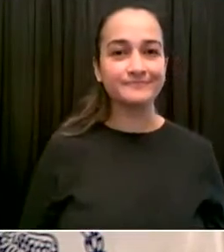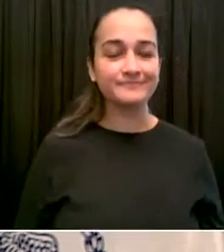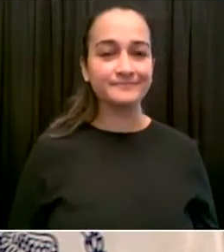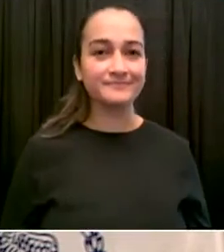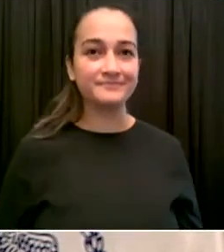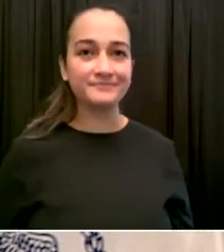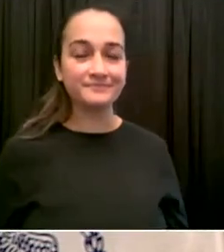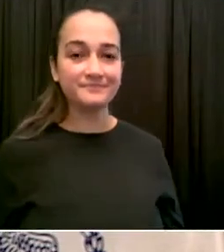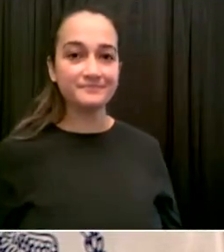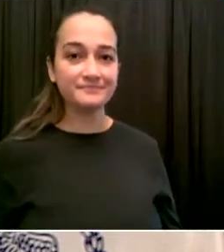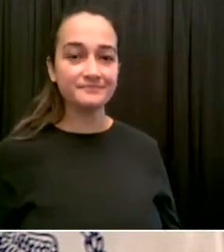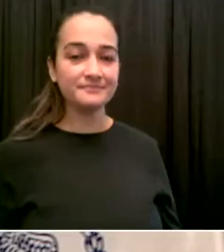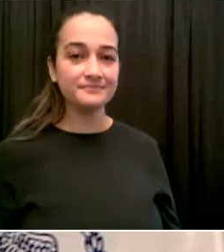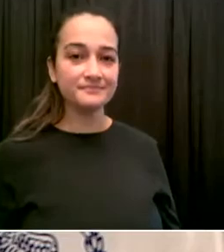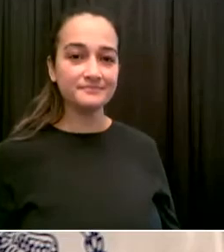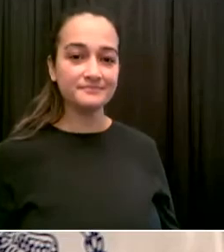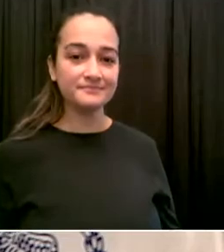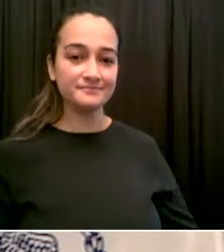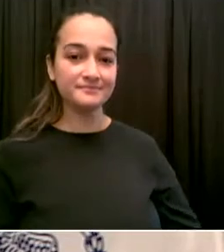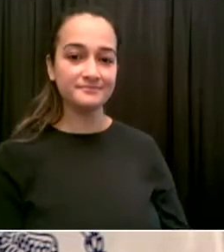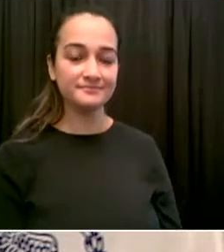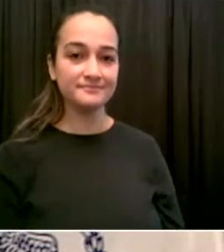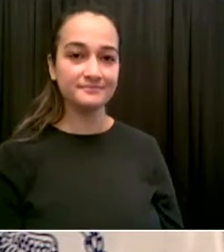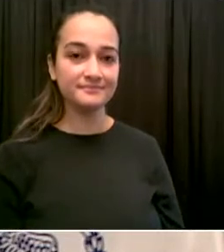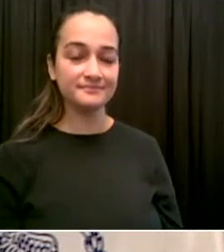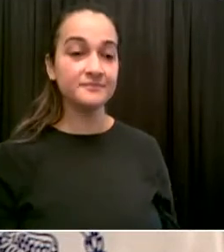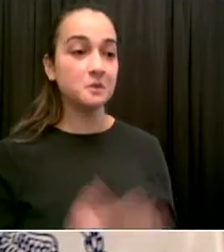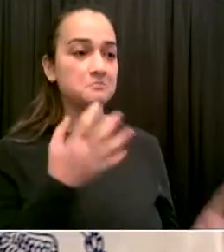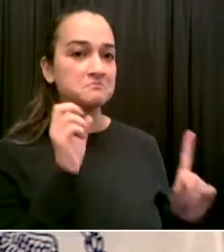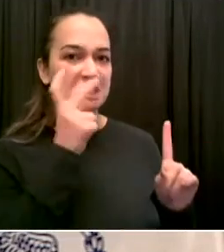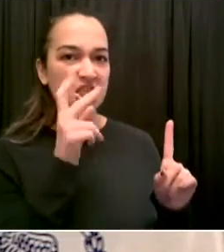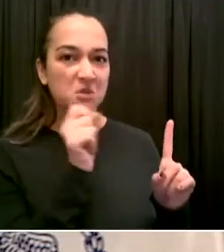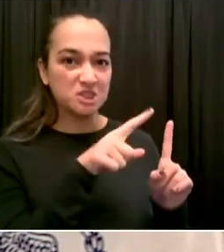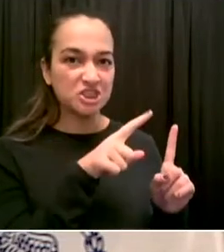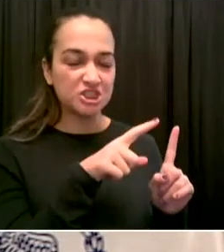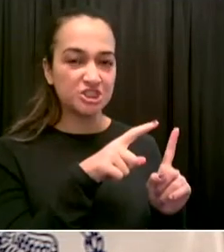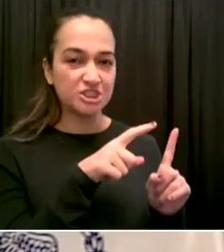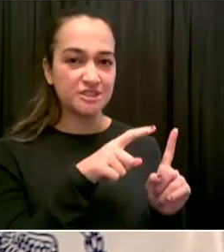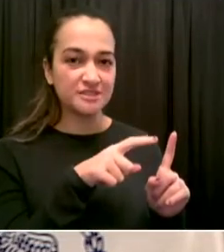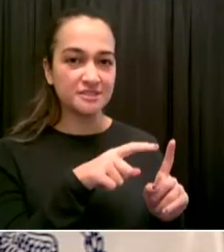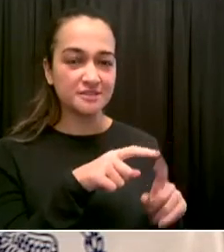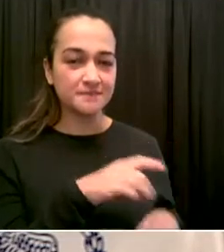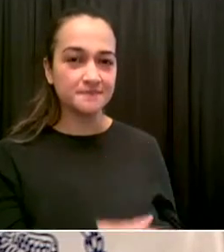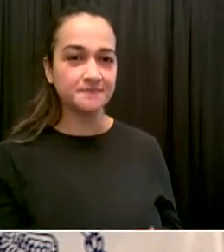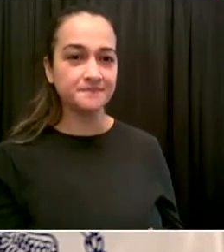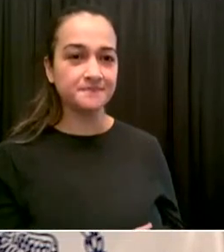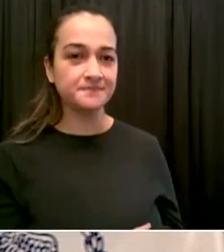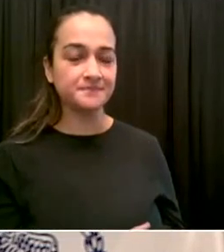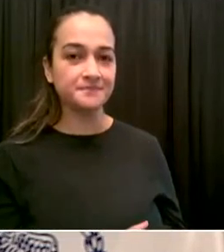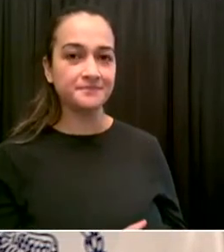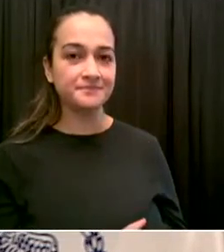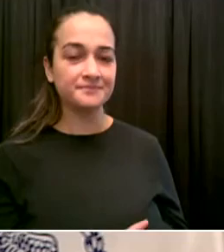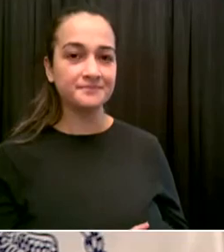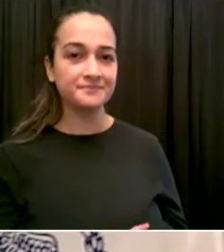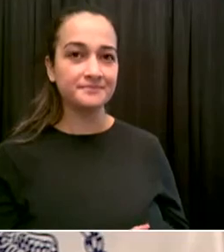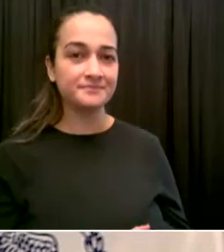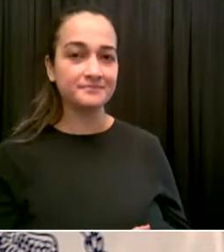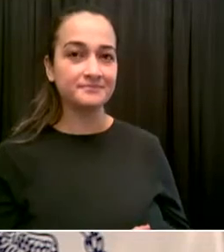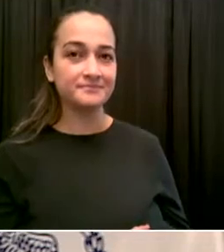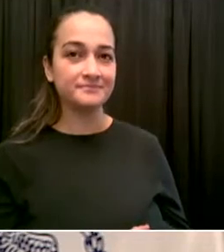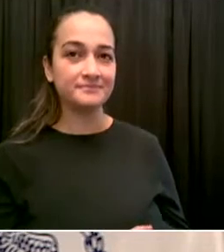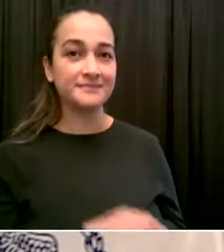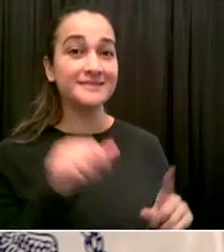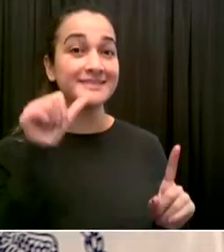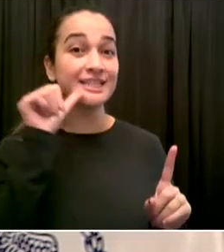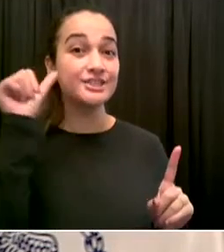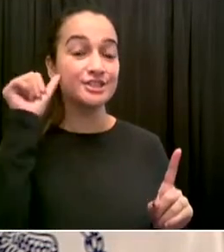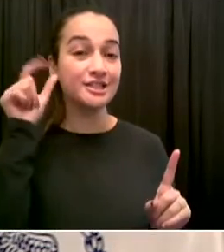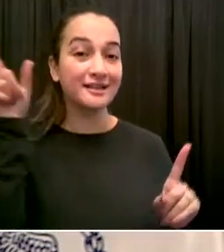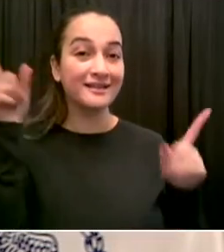GO-AHEAD, AND